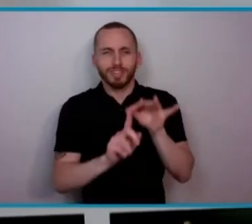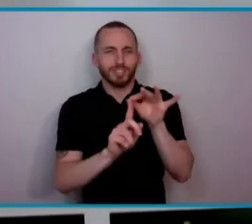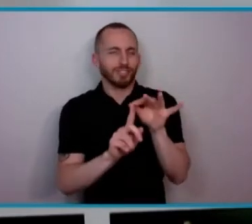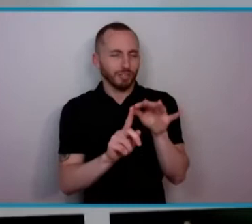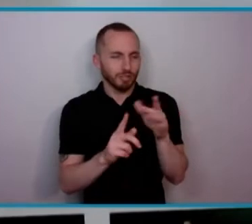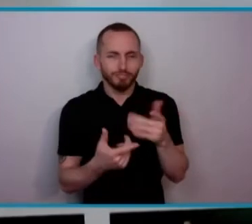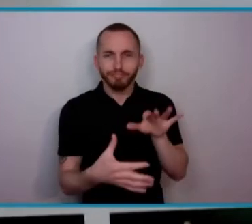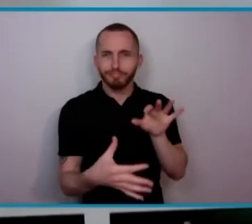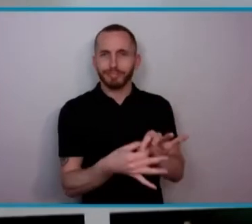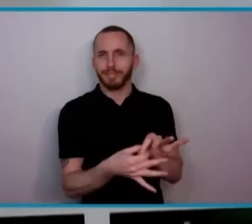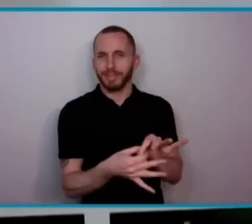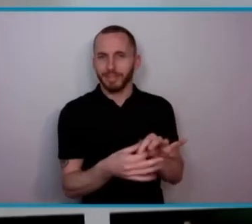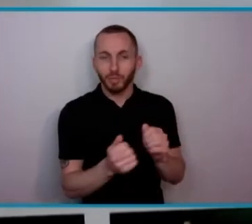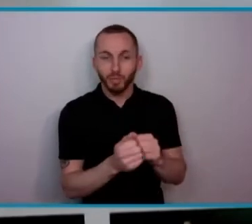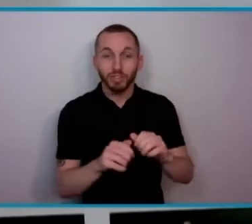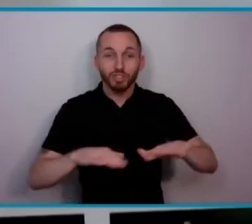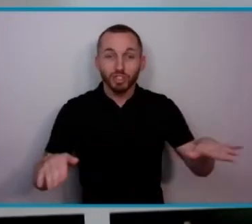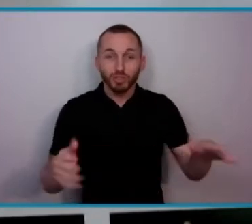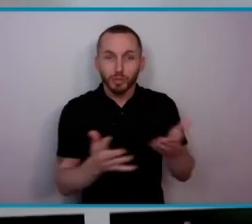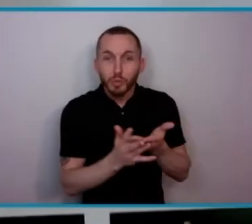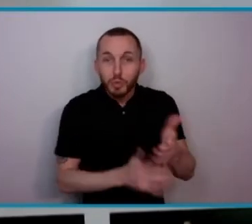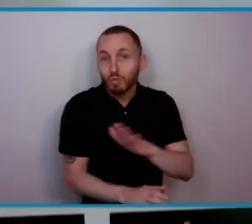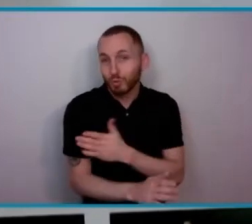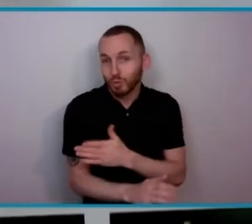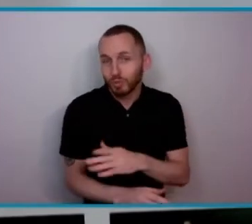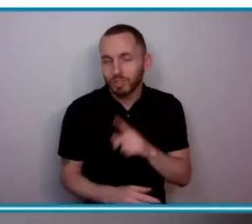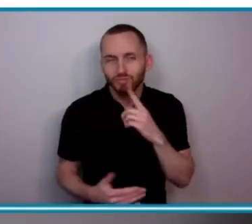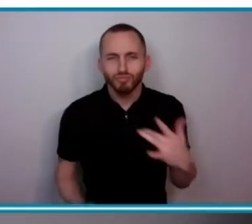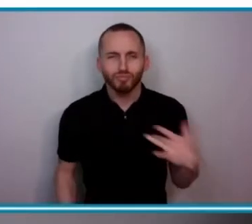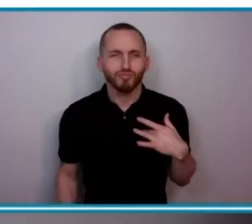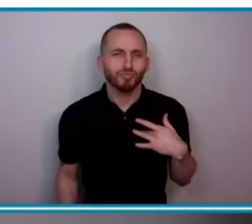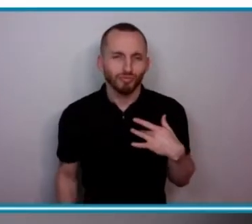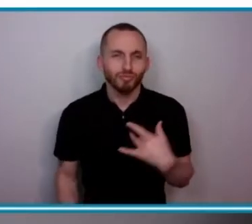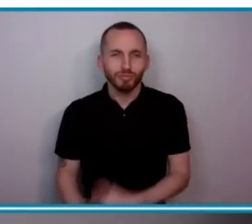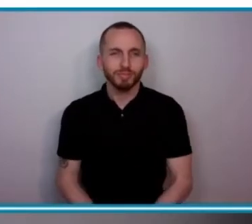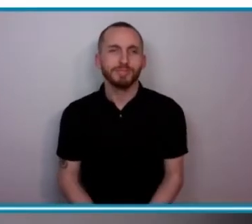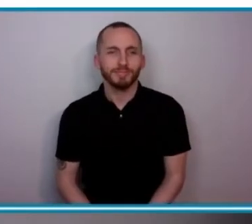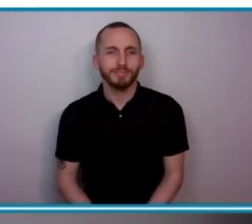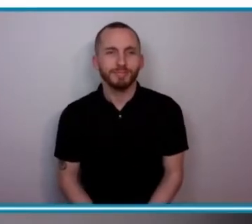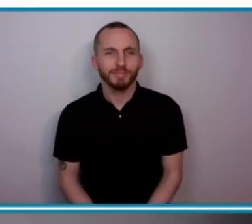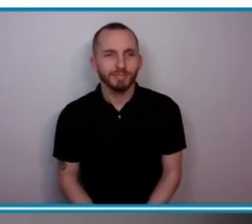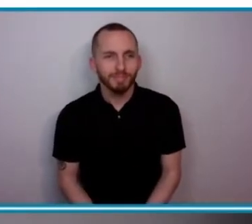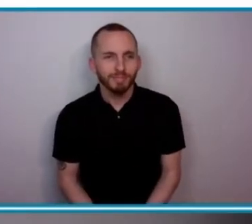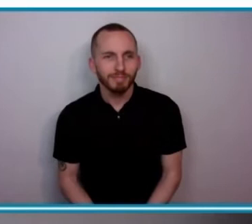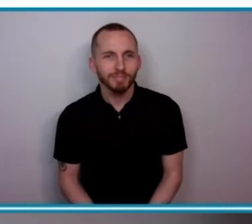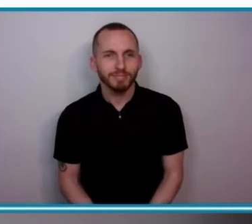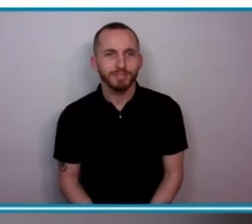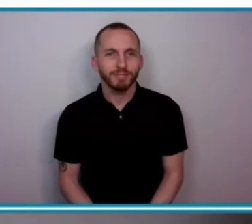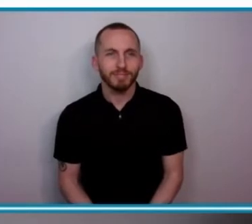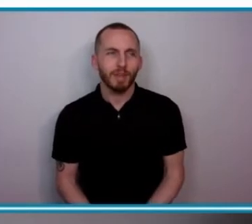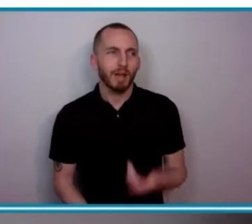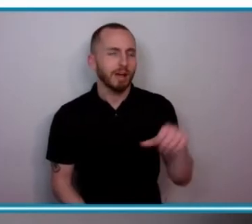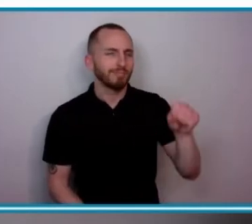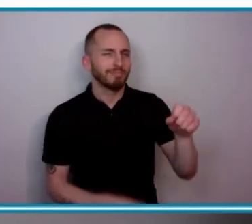children through music and making music together. Absolutely that's wonderful to hear. Thank you, Joke.